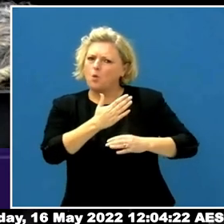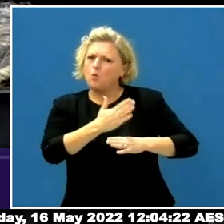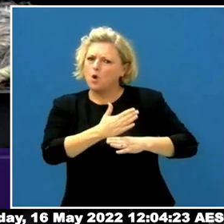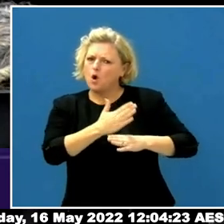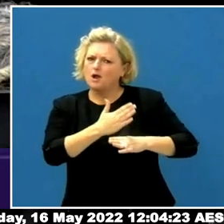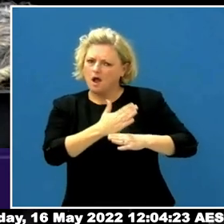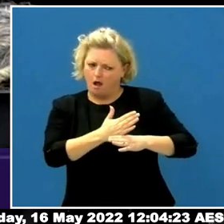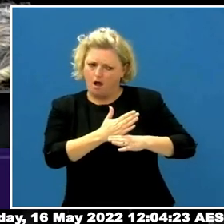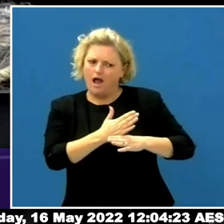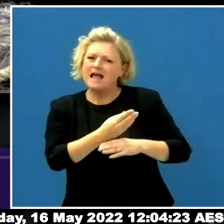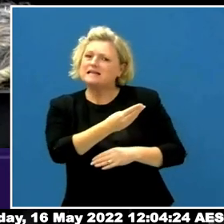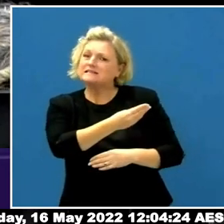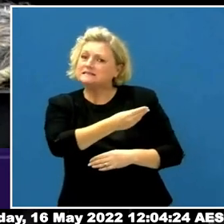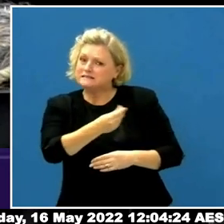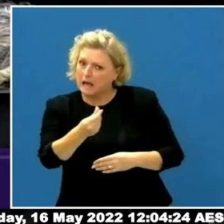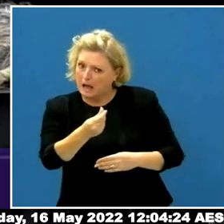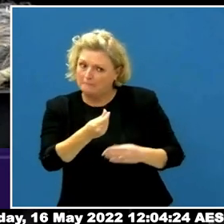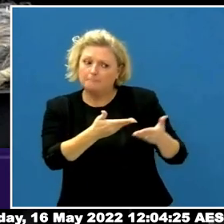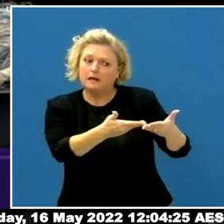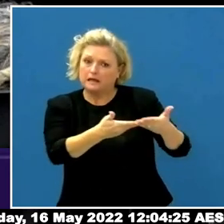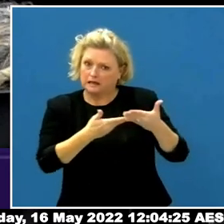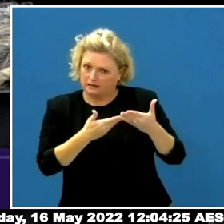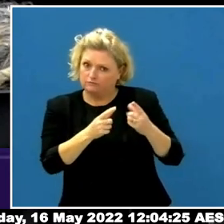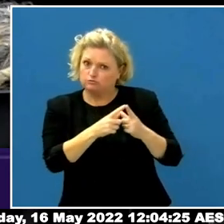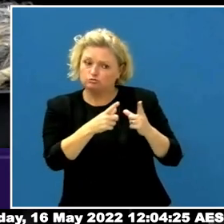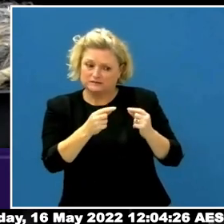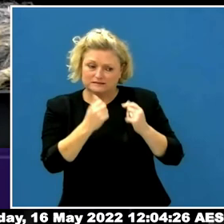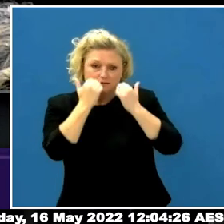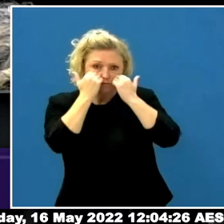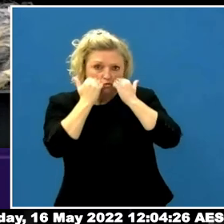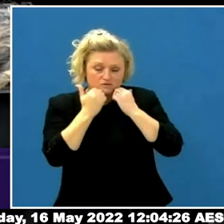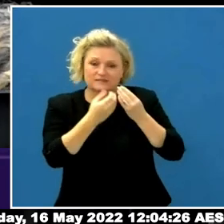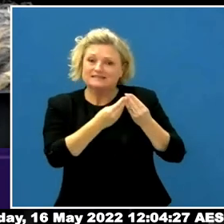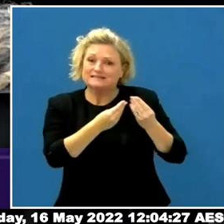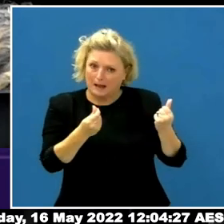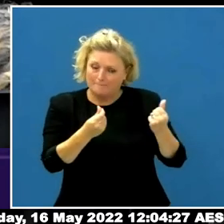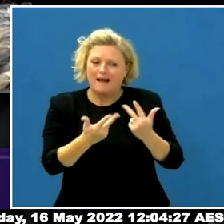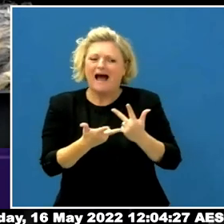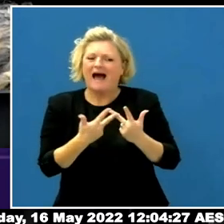get receipts for meals. MR FOGARTY: Yes. But it wasn't consistent. I see.